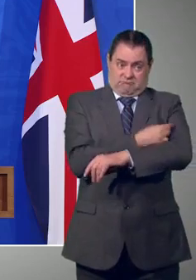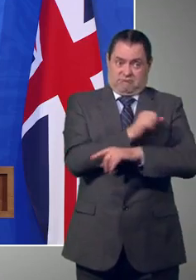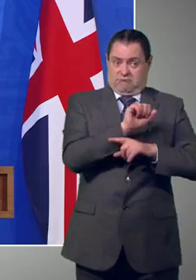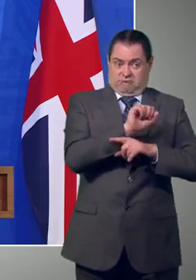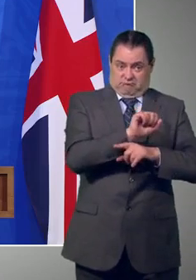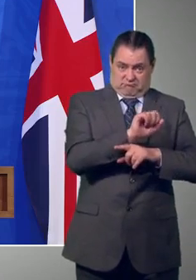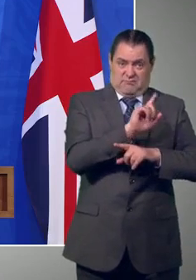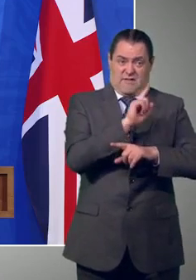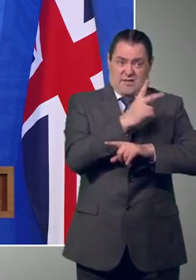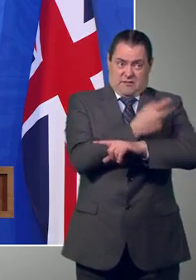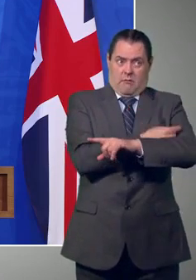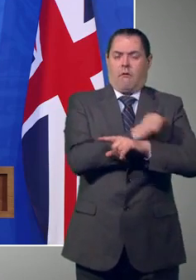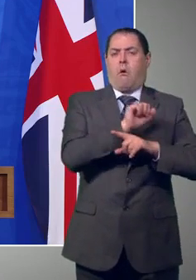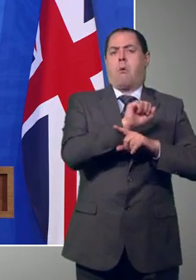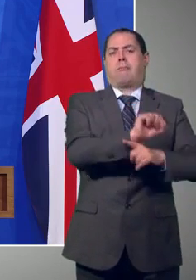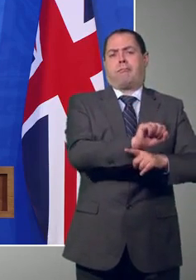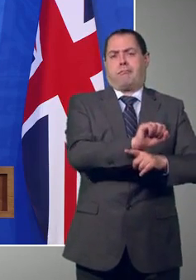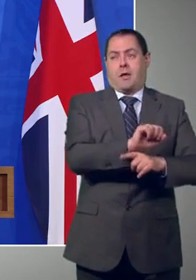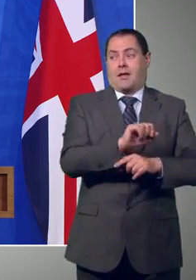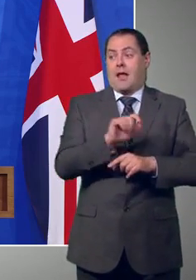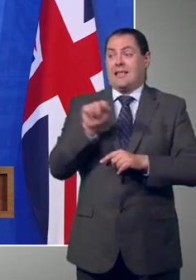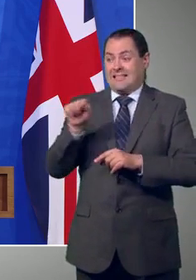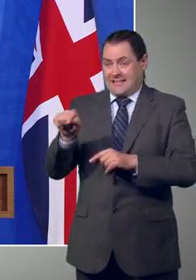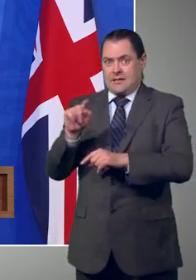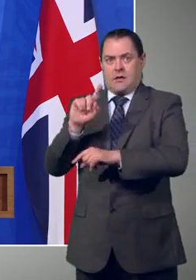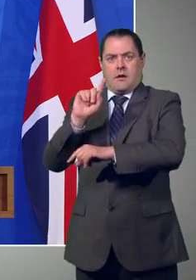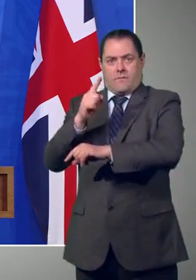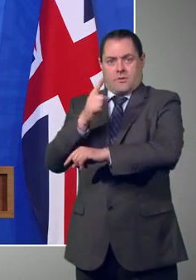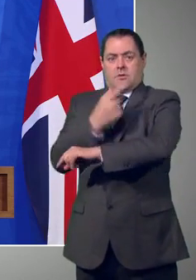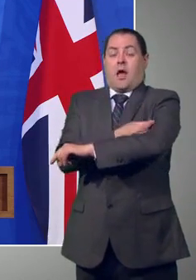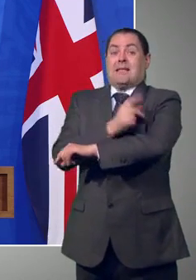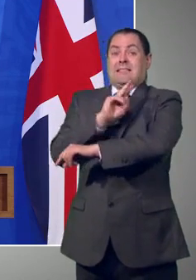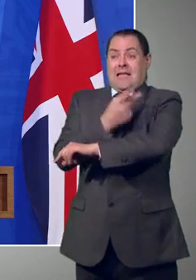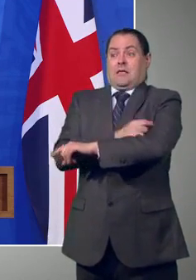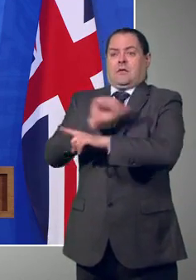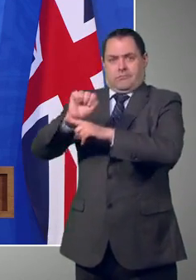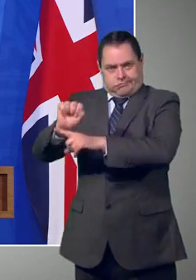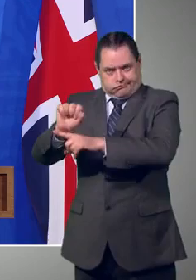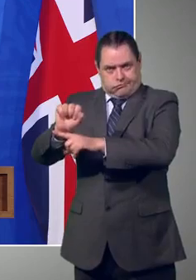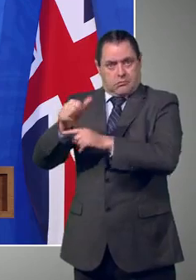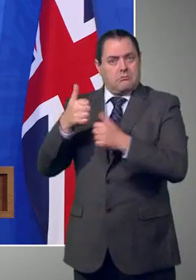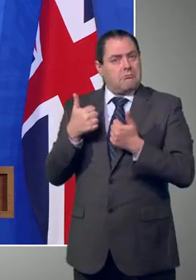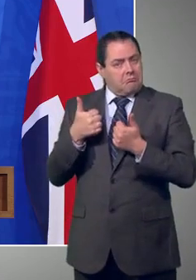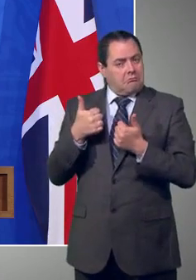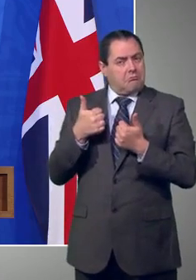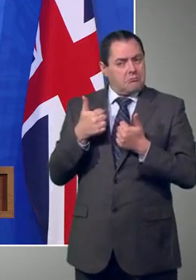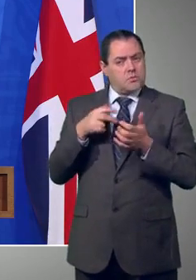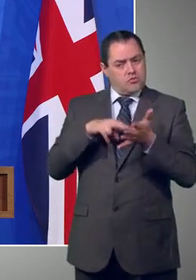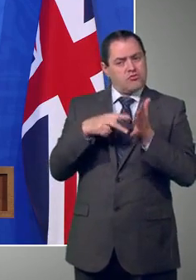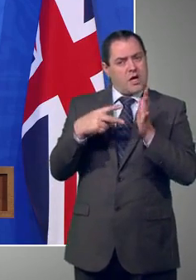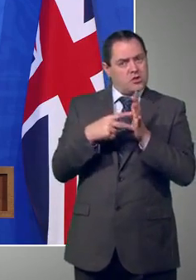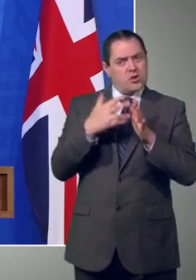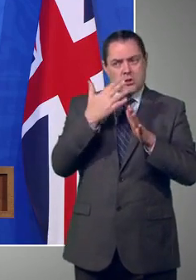confidence in the strategy that we have and the strategy that is has been working, but we've